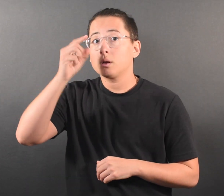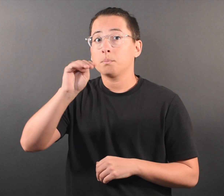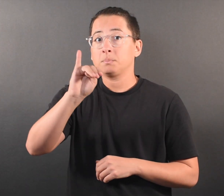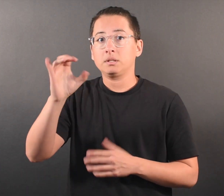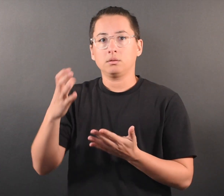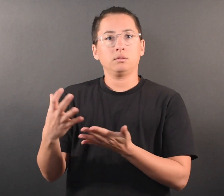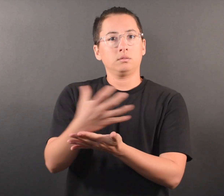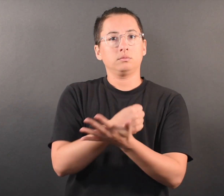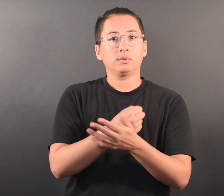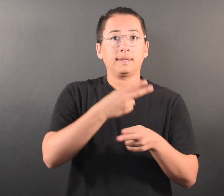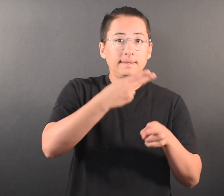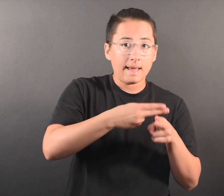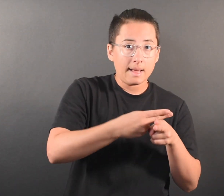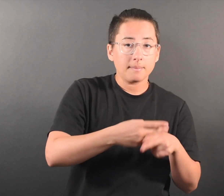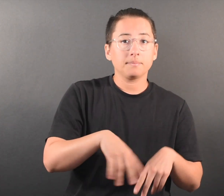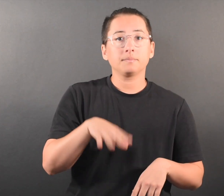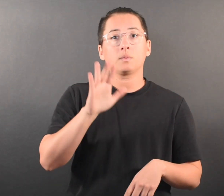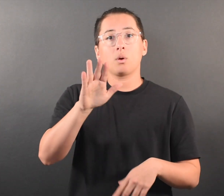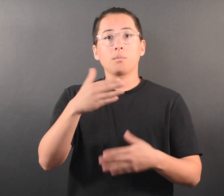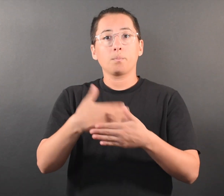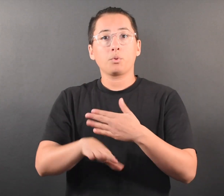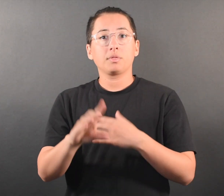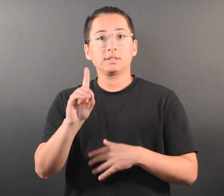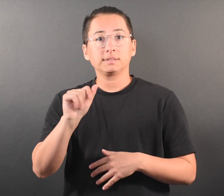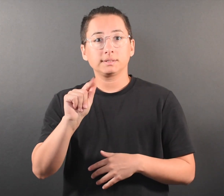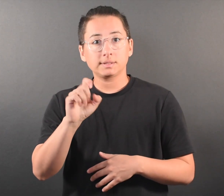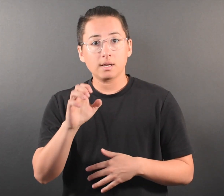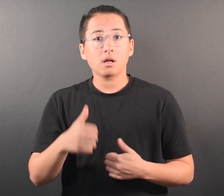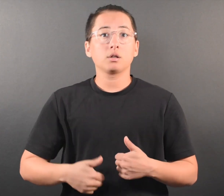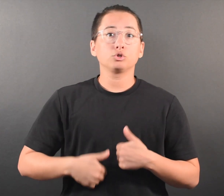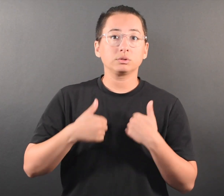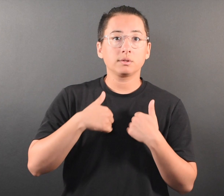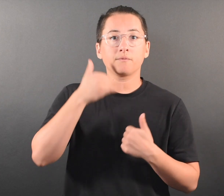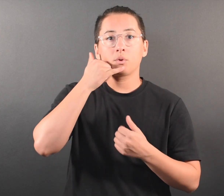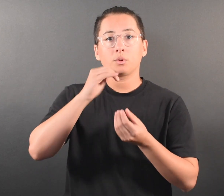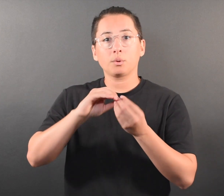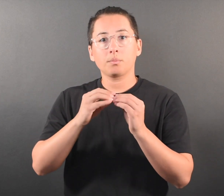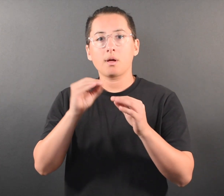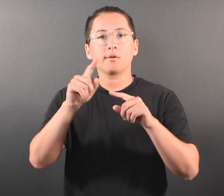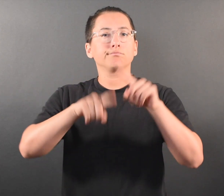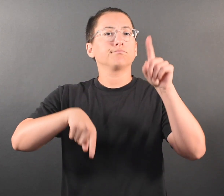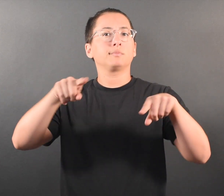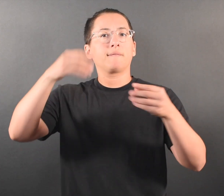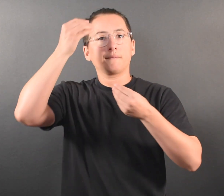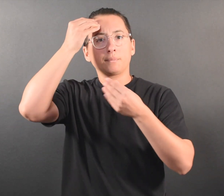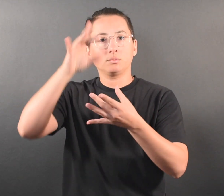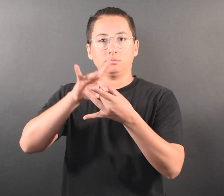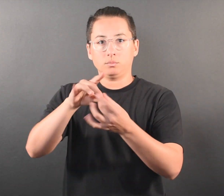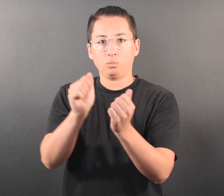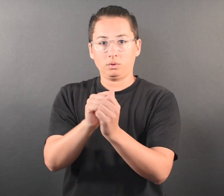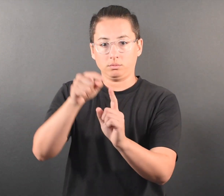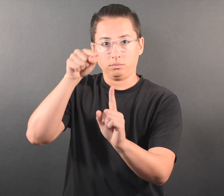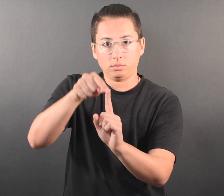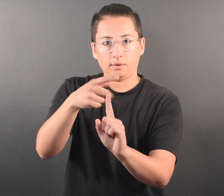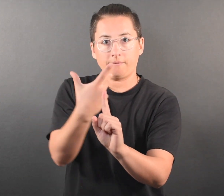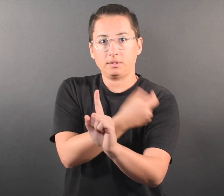MIIC collects name, date of birth, address, phone number, and various information related